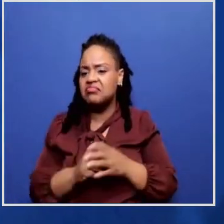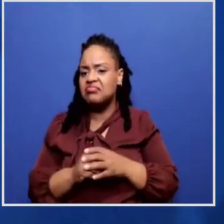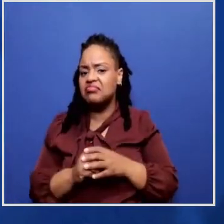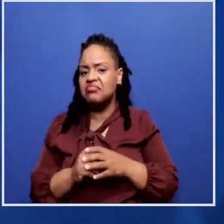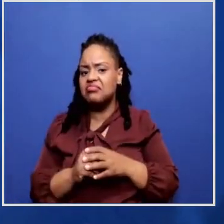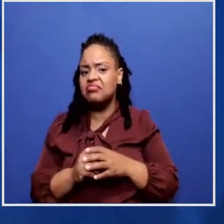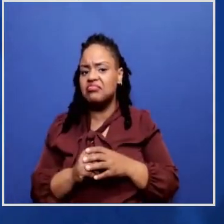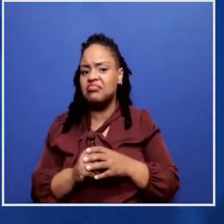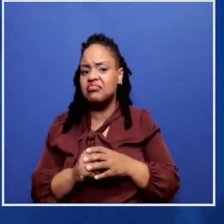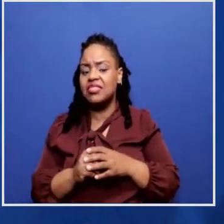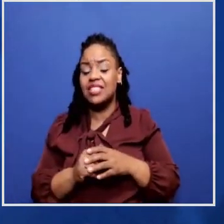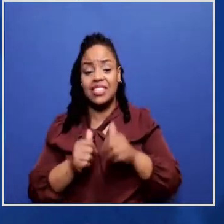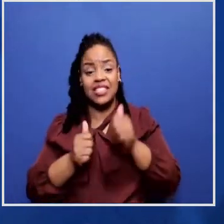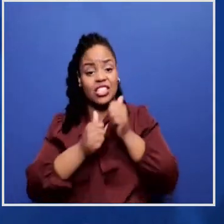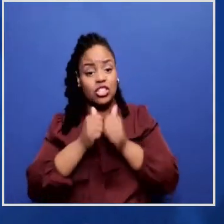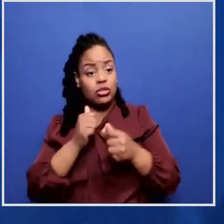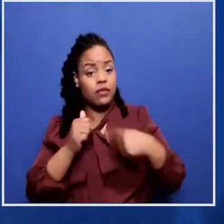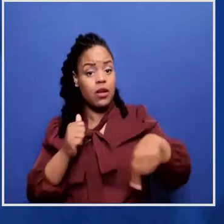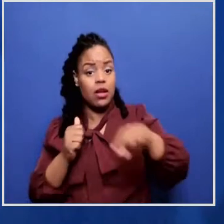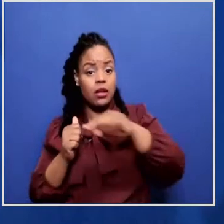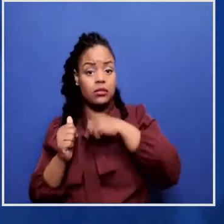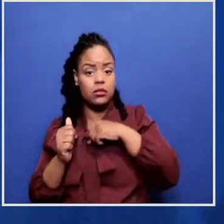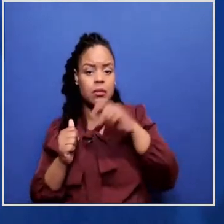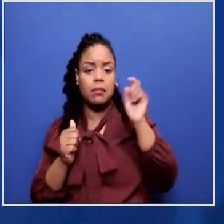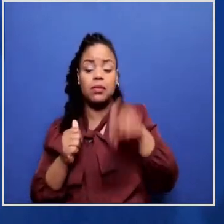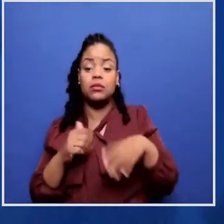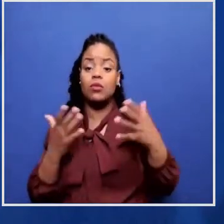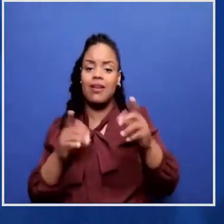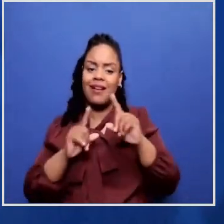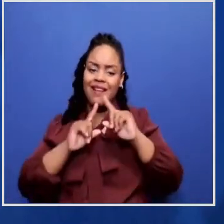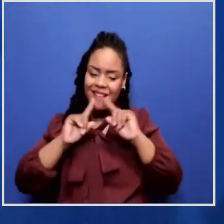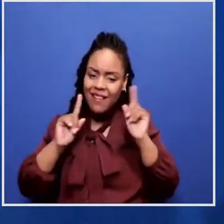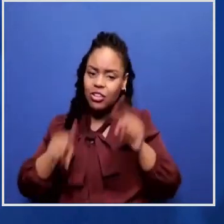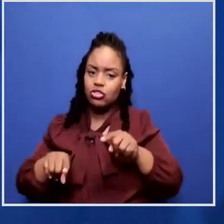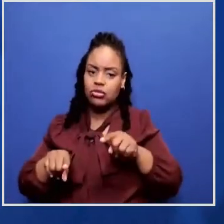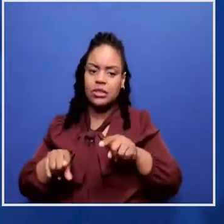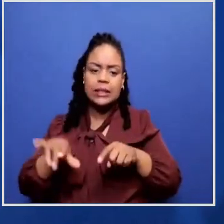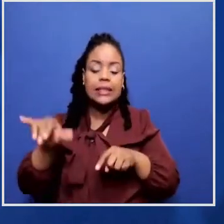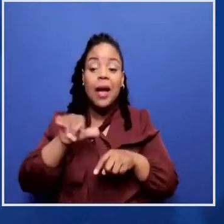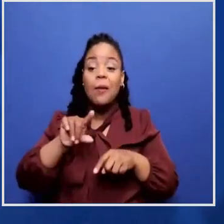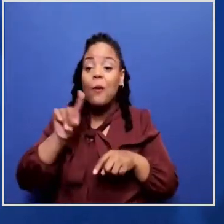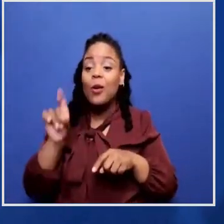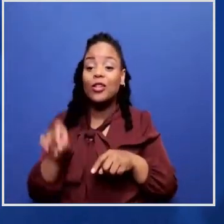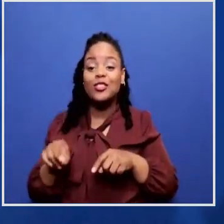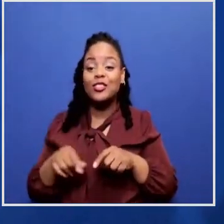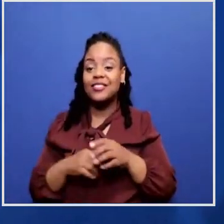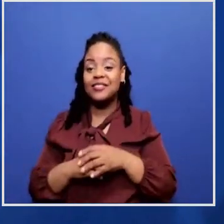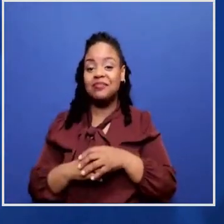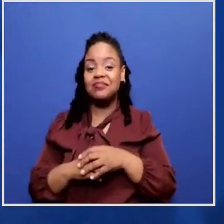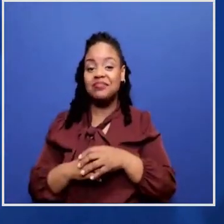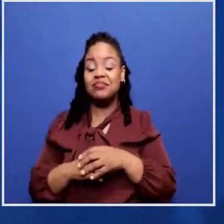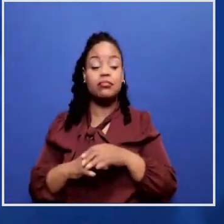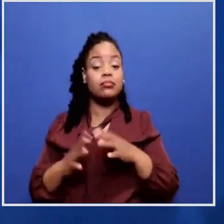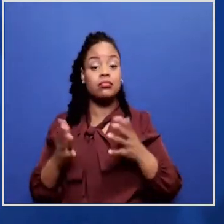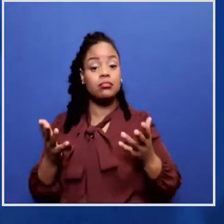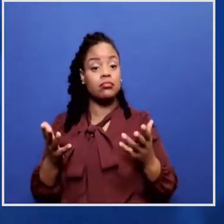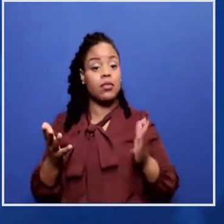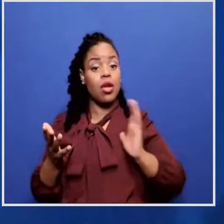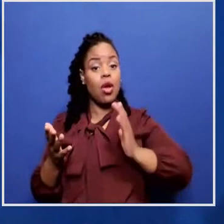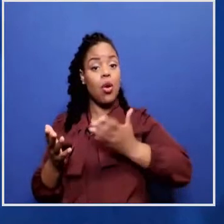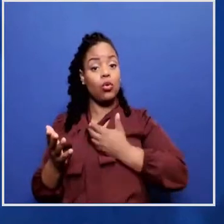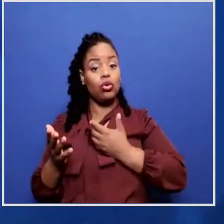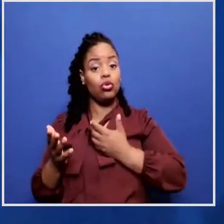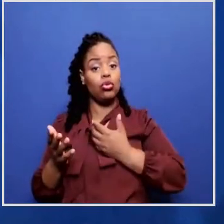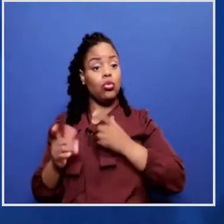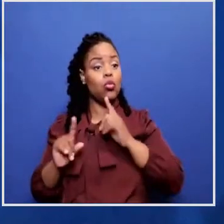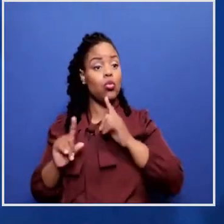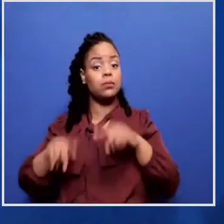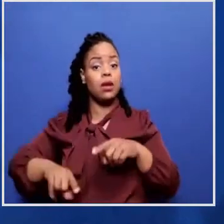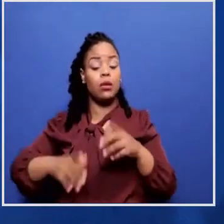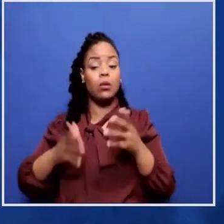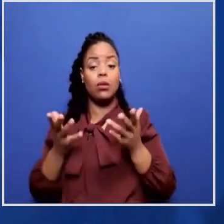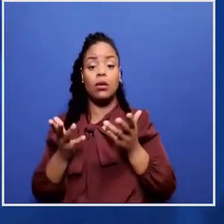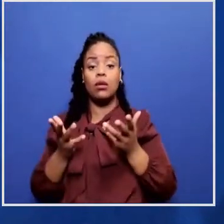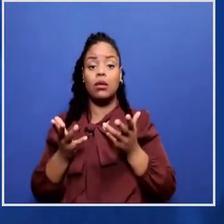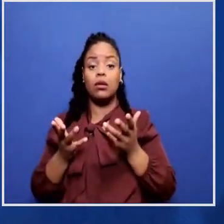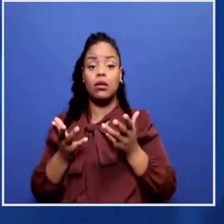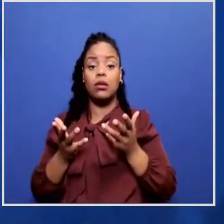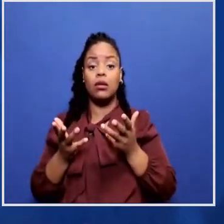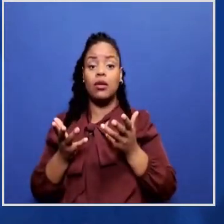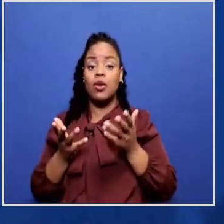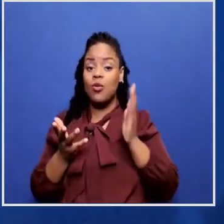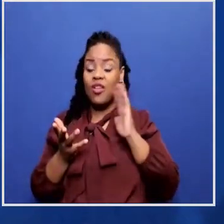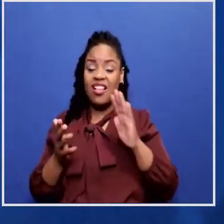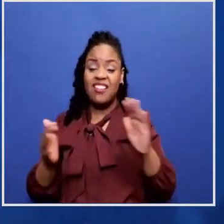EACH OF US MUST ANSWER THAT